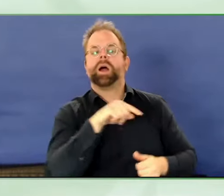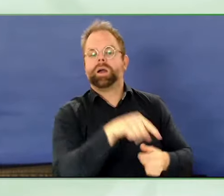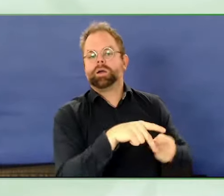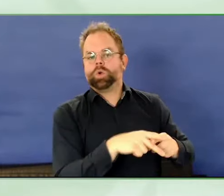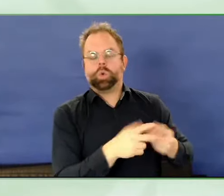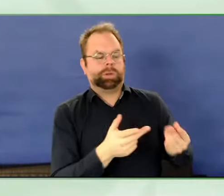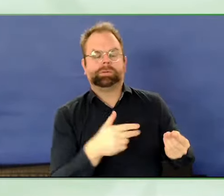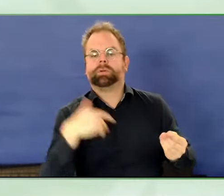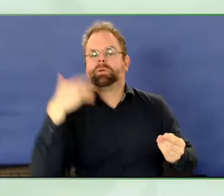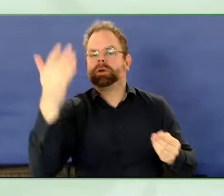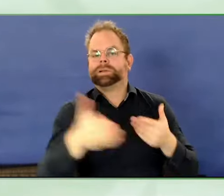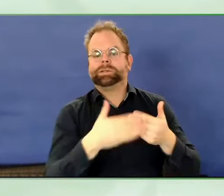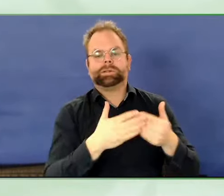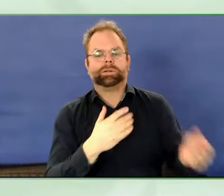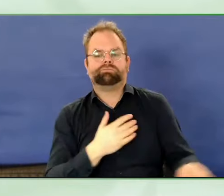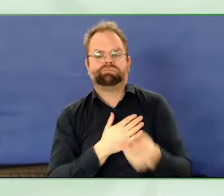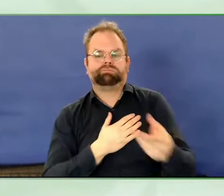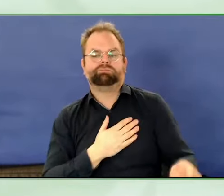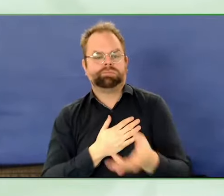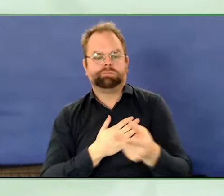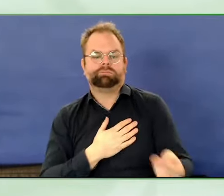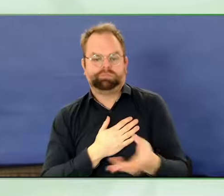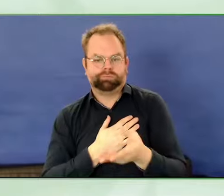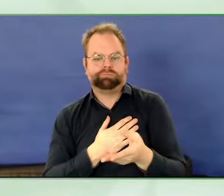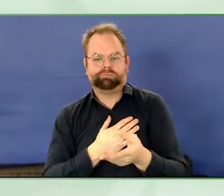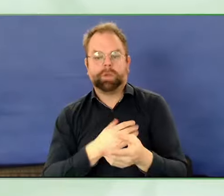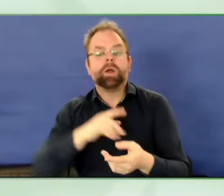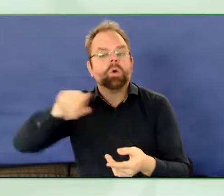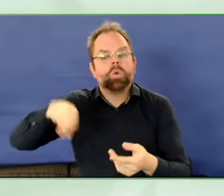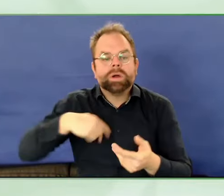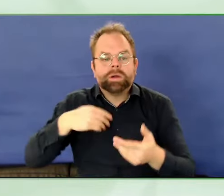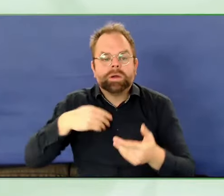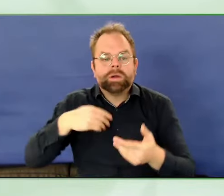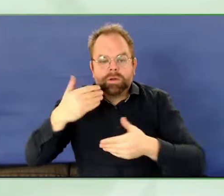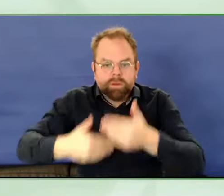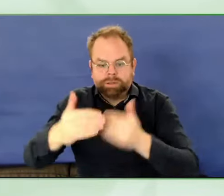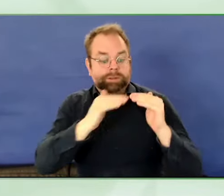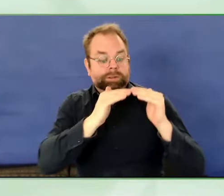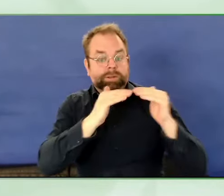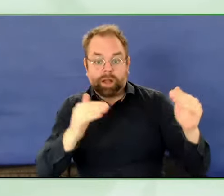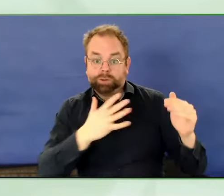reinforcing the need to include accessibility in every decision, whether it's employment,